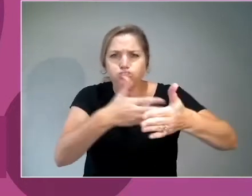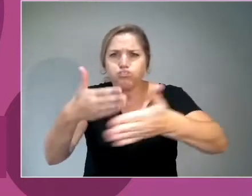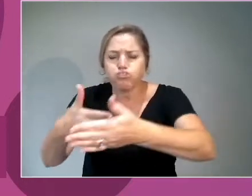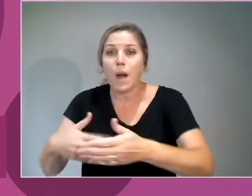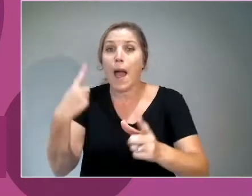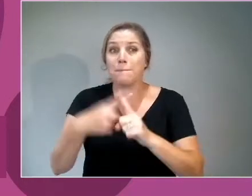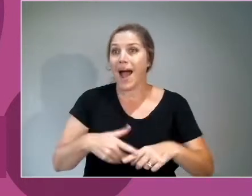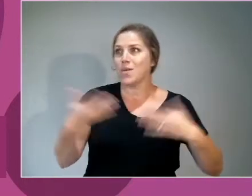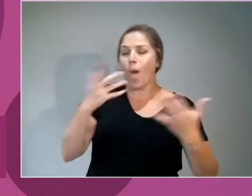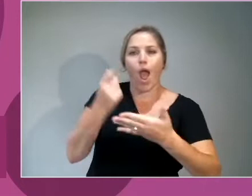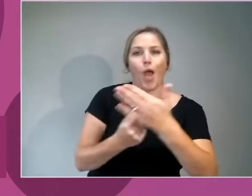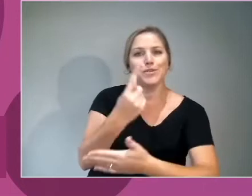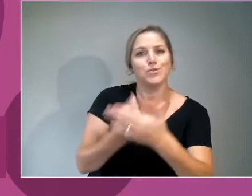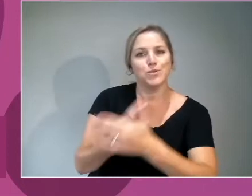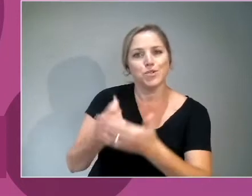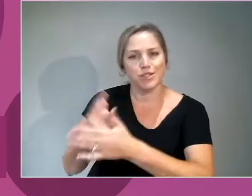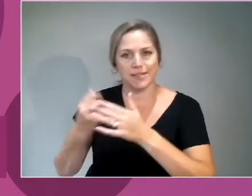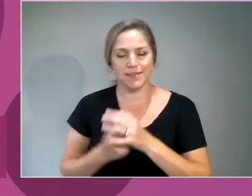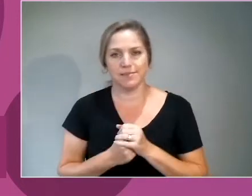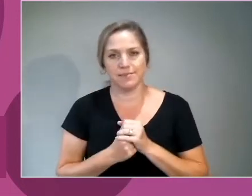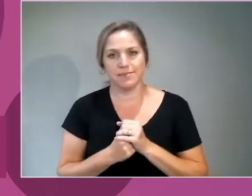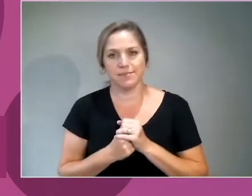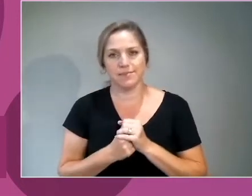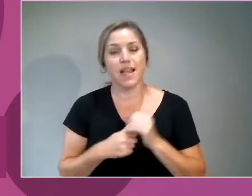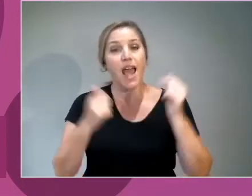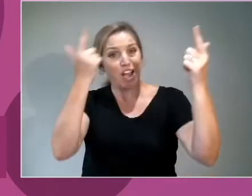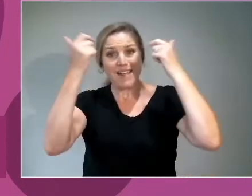Creativity can have a real spirit of optimism. That is what we're going to